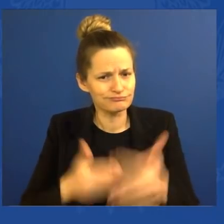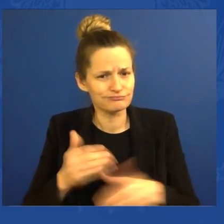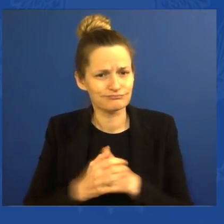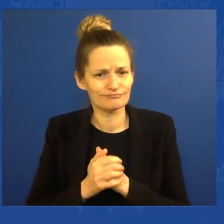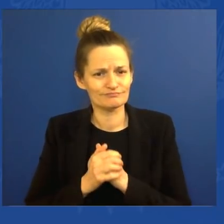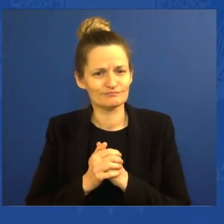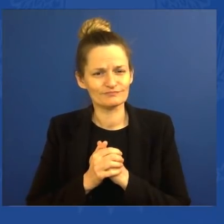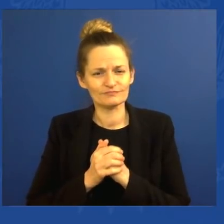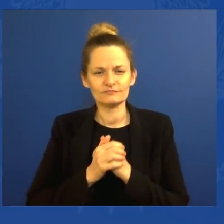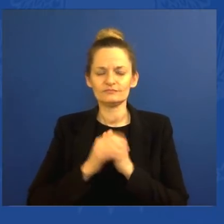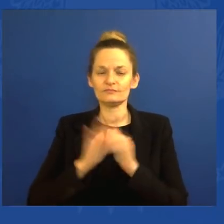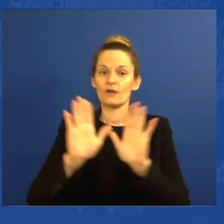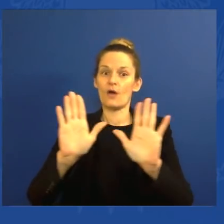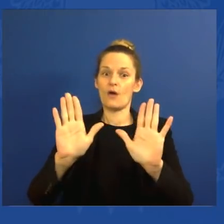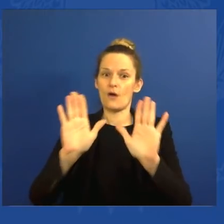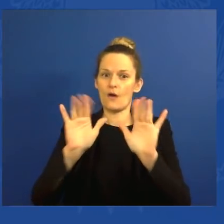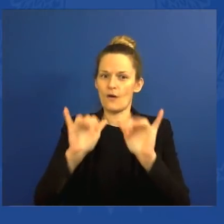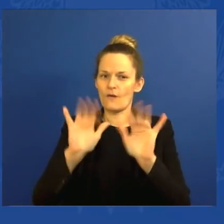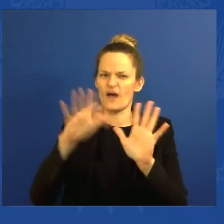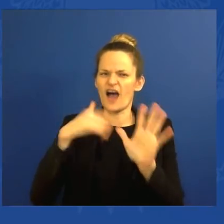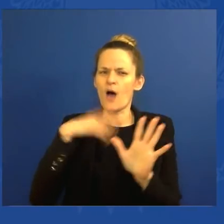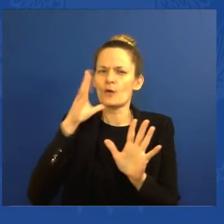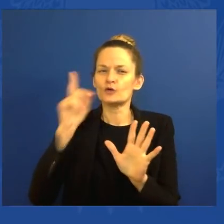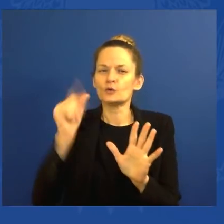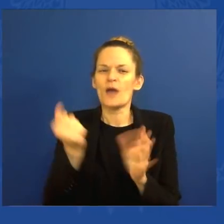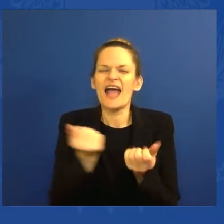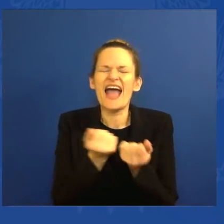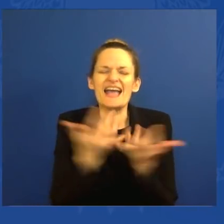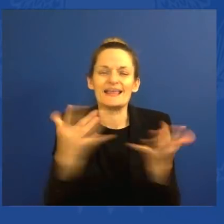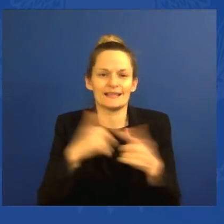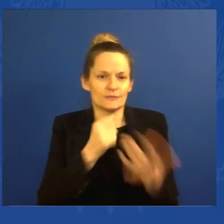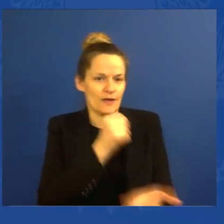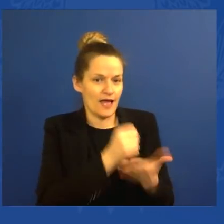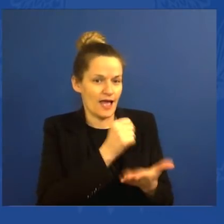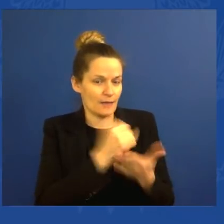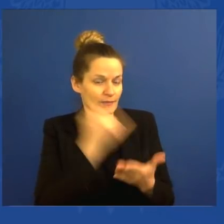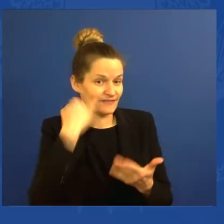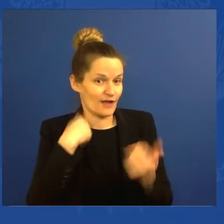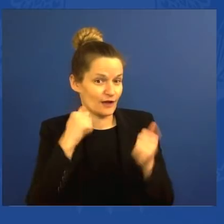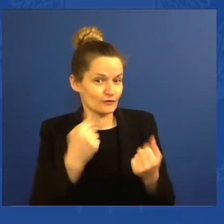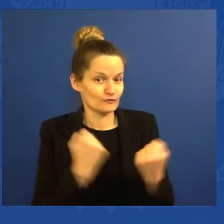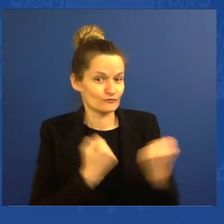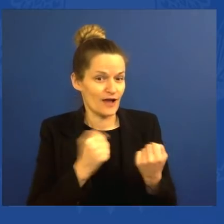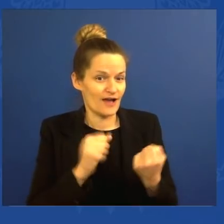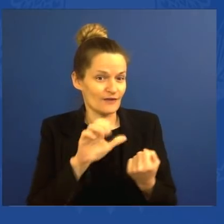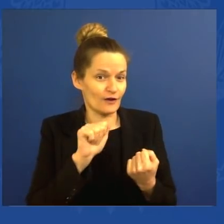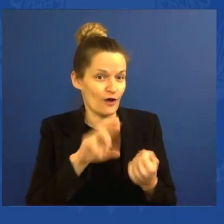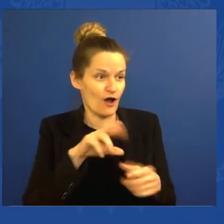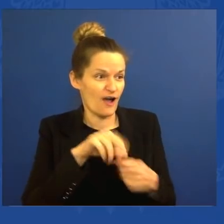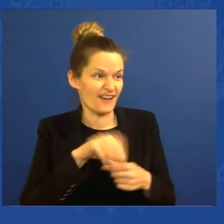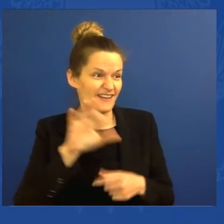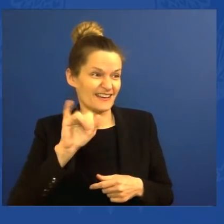Governor Holcomb: Write that down. The President: You think I'm kidding. You think I'm kidding. I'm not kidding. Governor Whitmer: Oh, we know you're not kidding. Governor Holcomb: No. >> The President: You know.